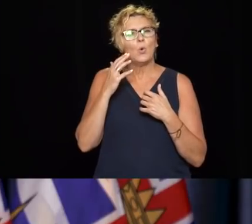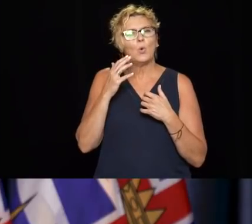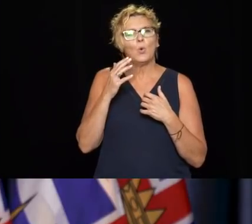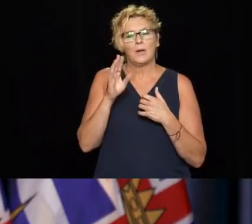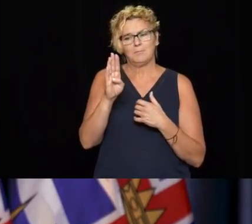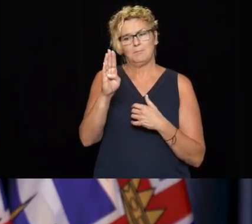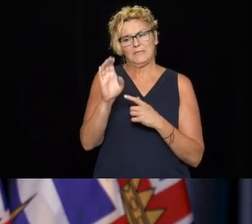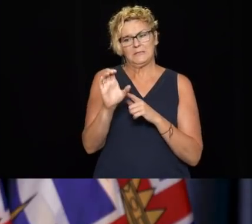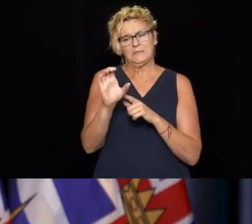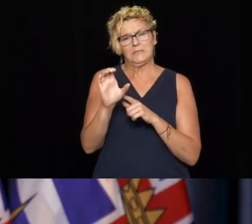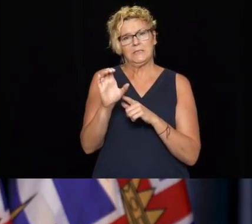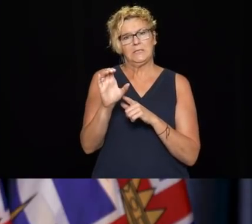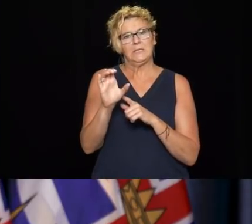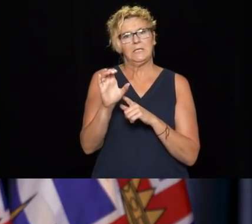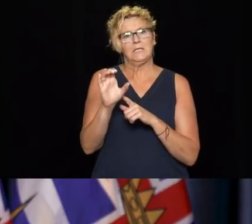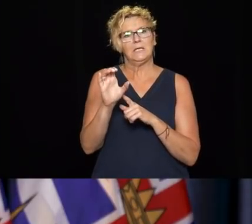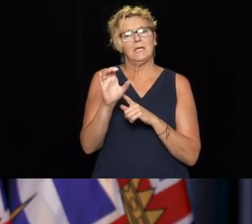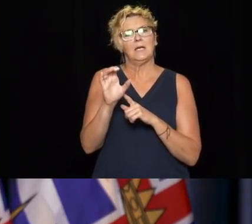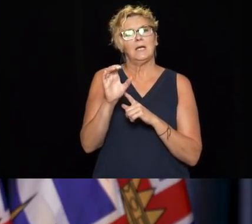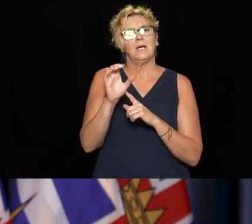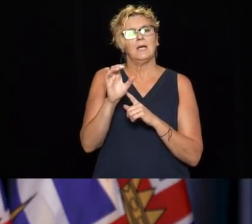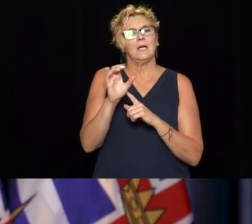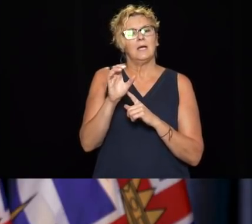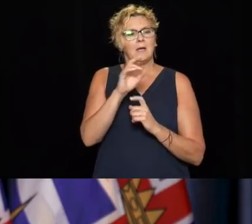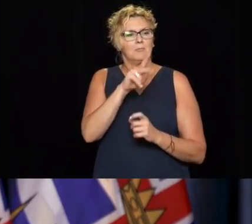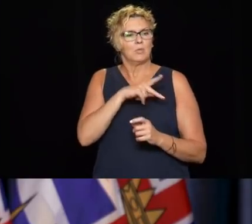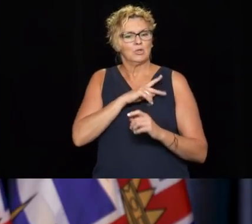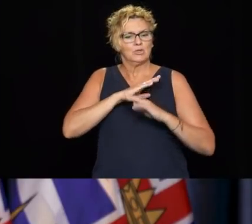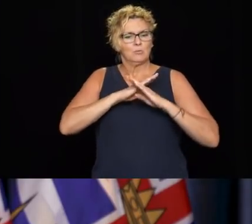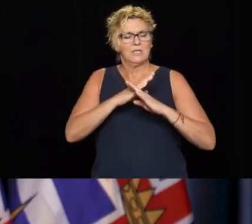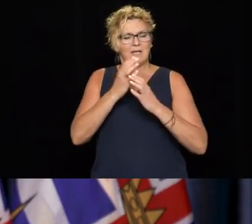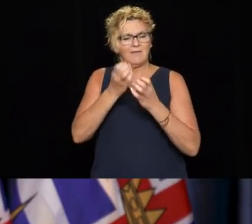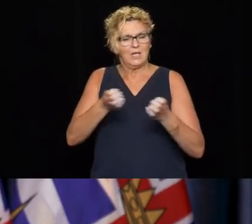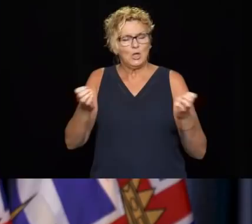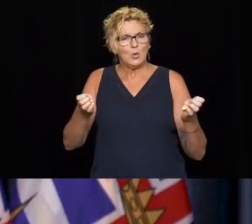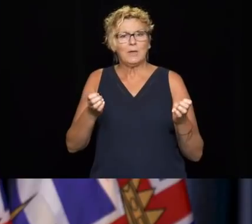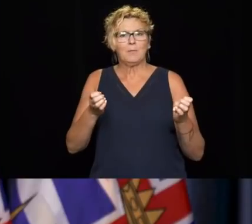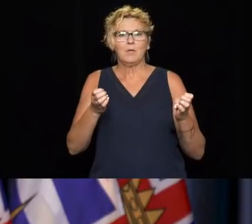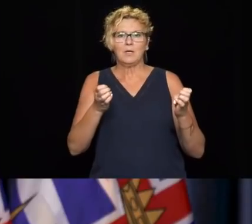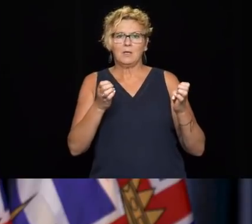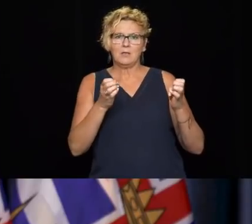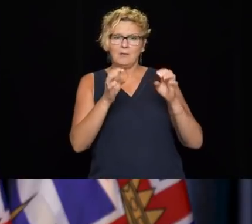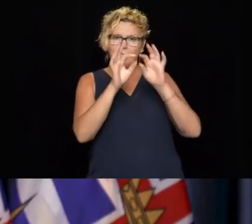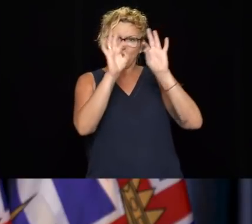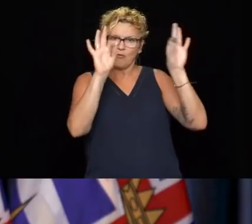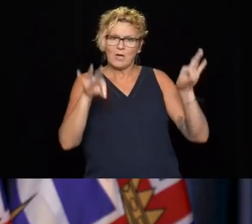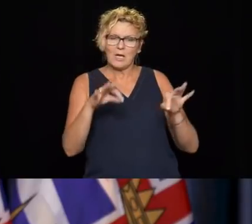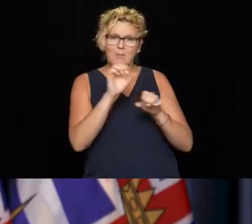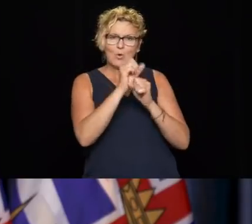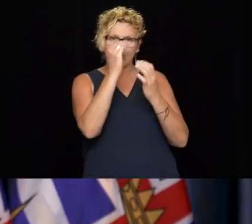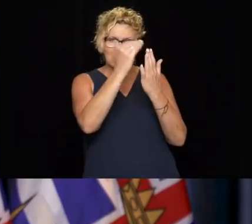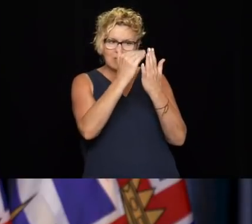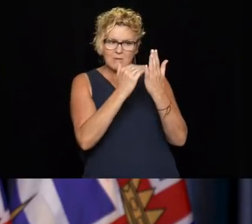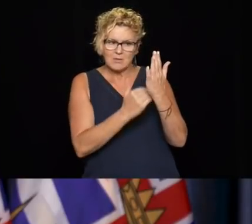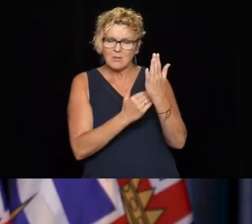Yeah, my original question, maybe Dr. Henry is able to answer it, where is the PPE pandemic location framework act at this point? Which stage, specifically.